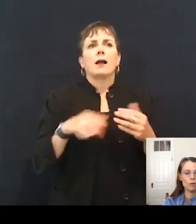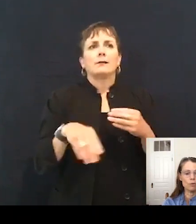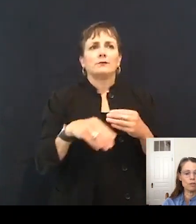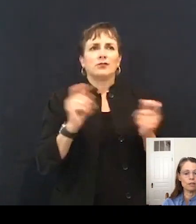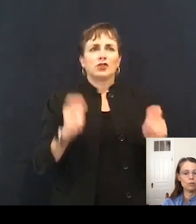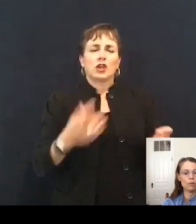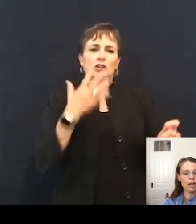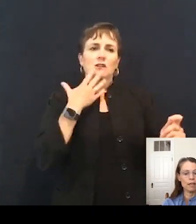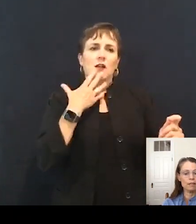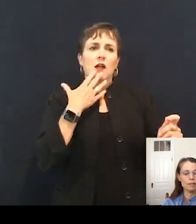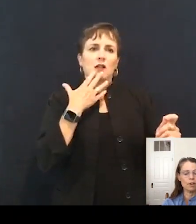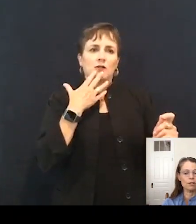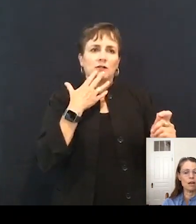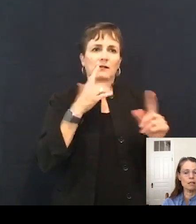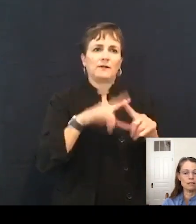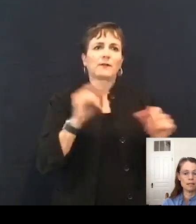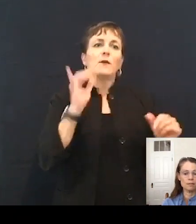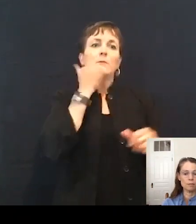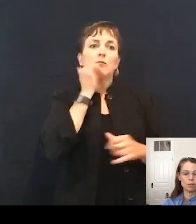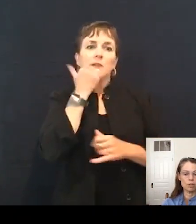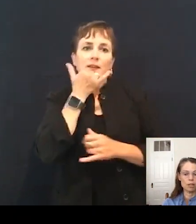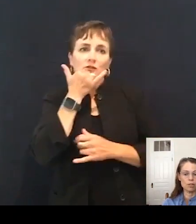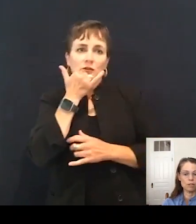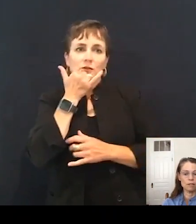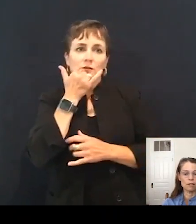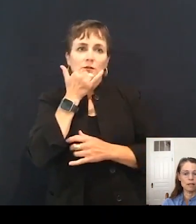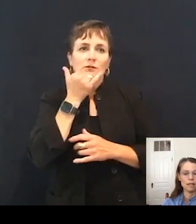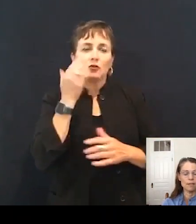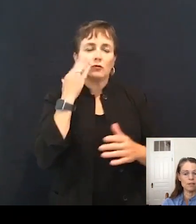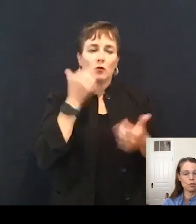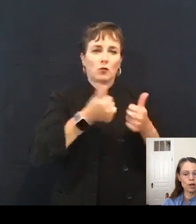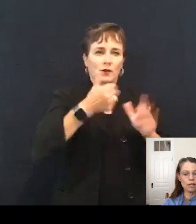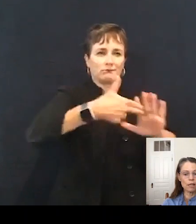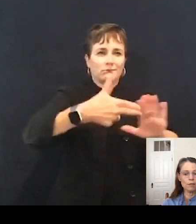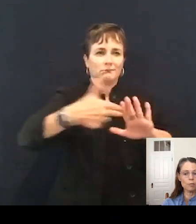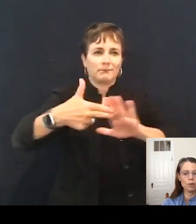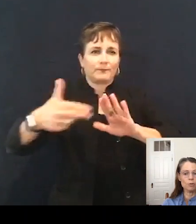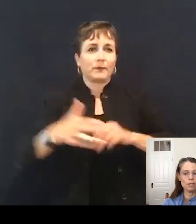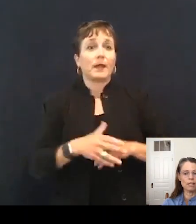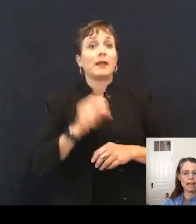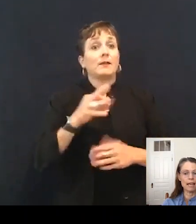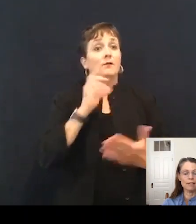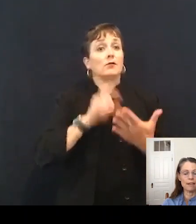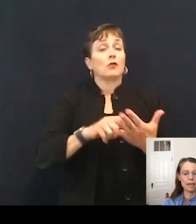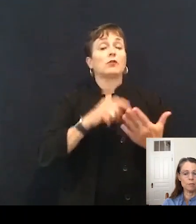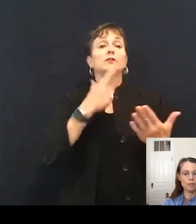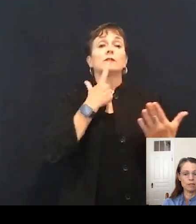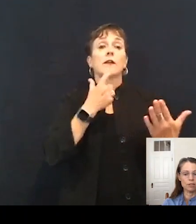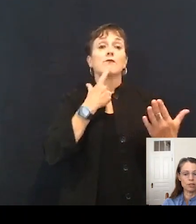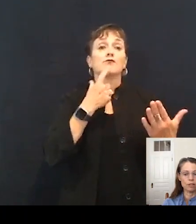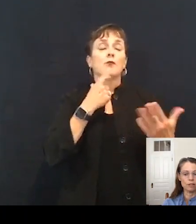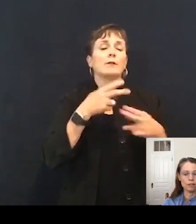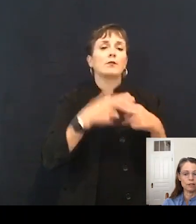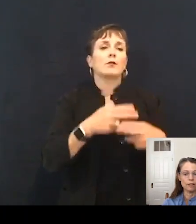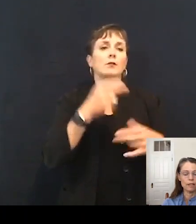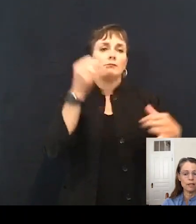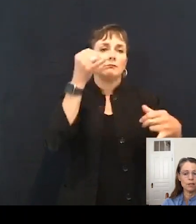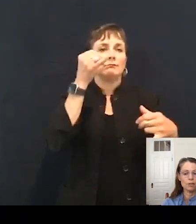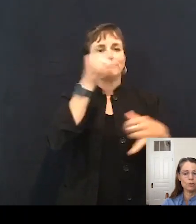those in red are nonsense mutations, that truncate the protein at that position.